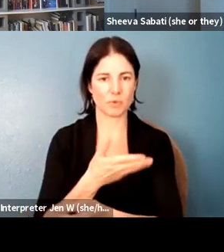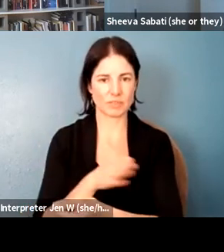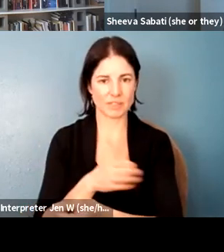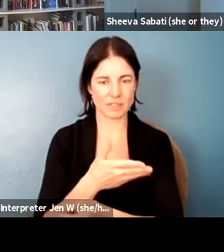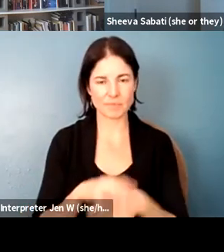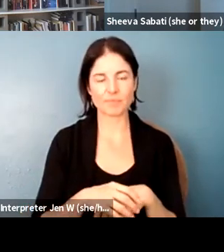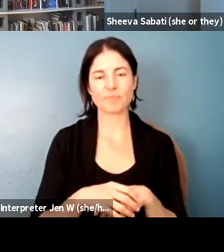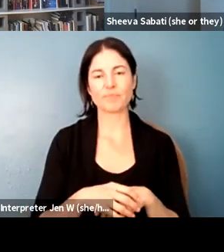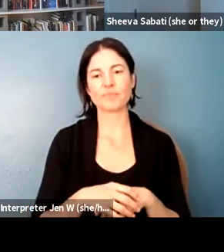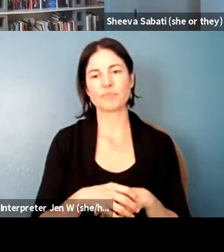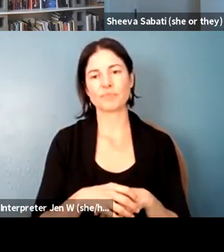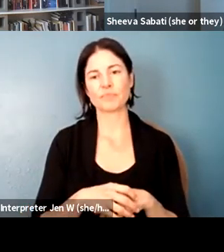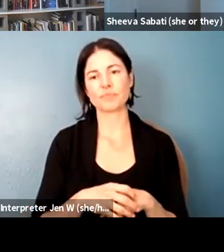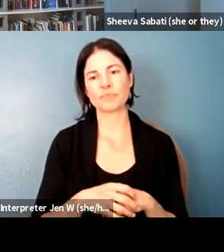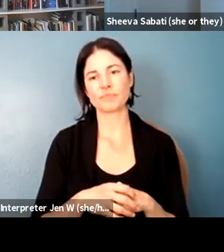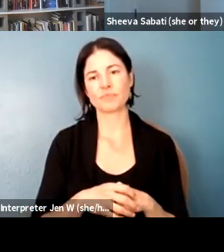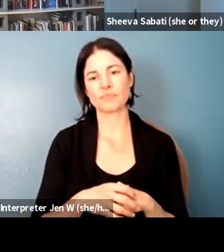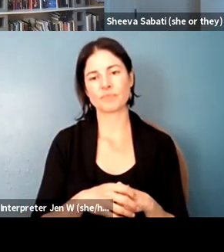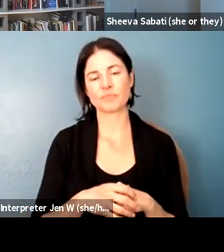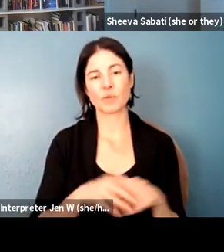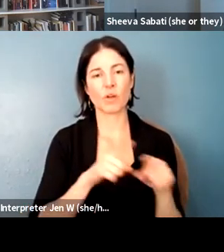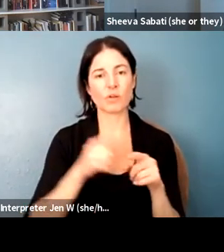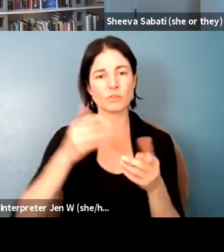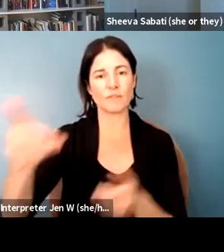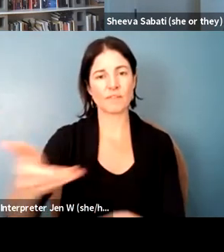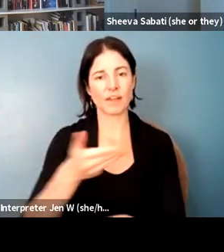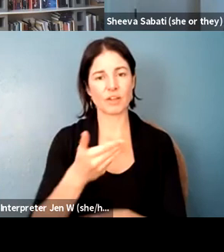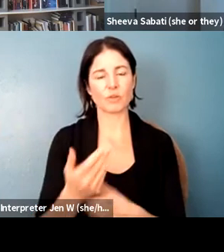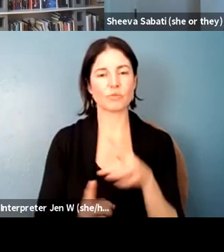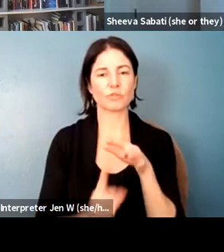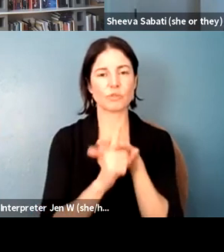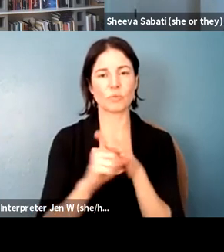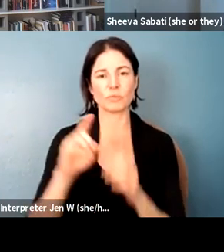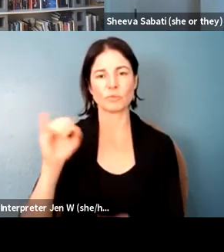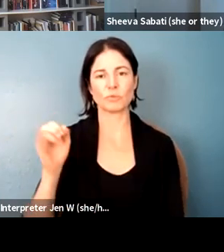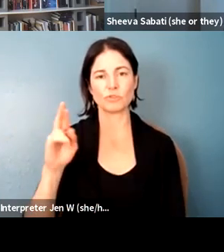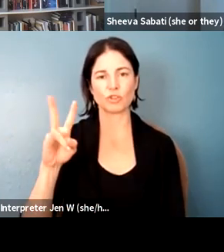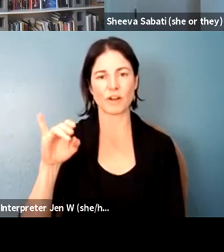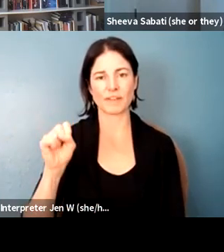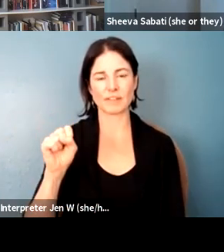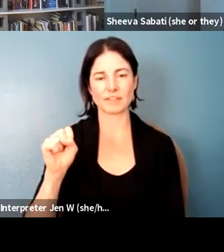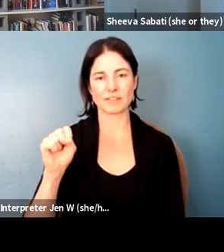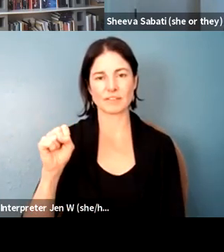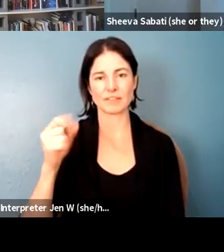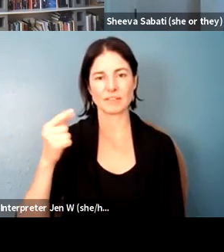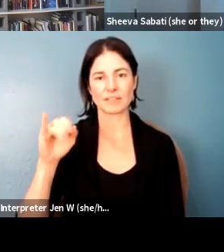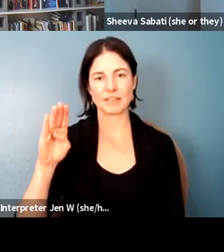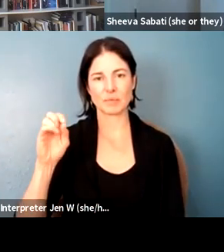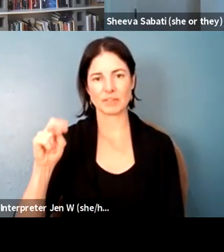also invite everyone to attend Jarvis Givens talk next week.